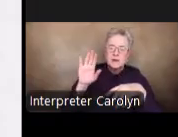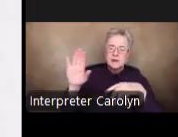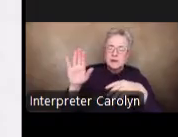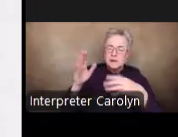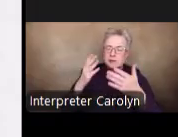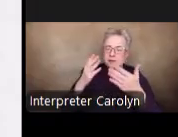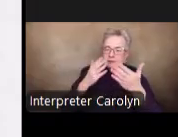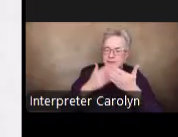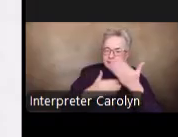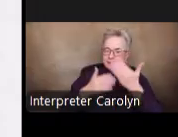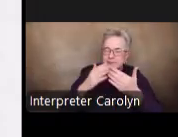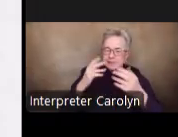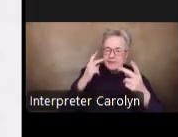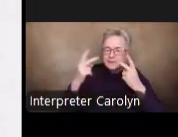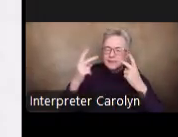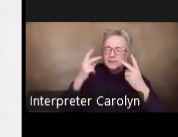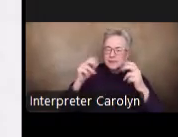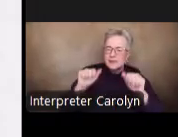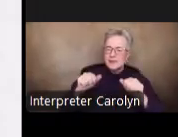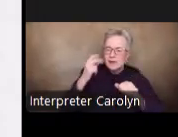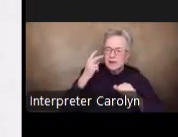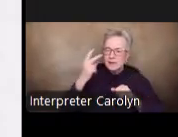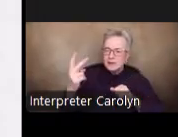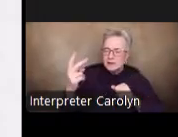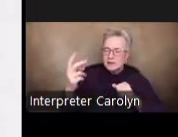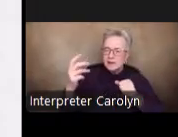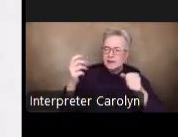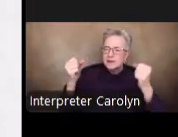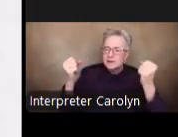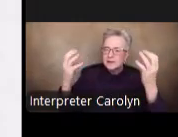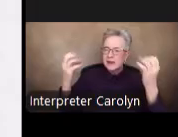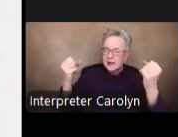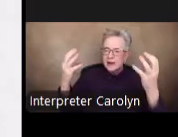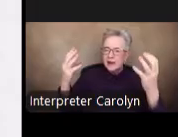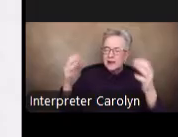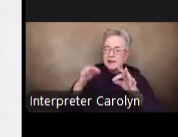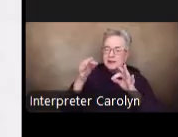so they're easier to see and produce simple hand shapes,